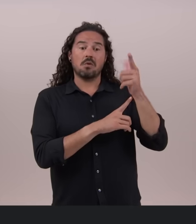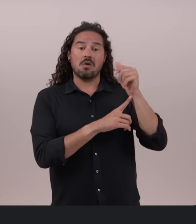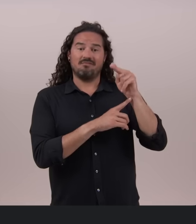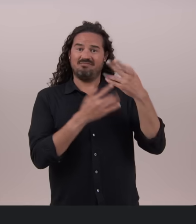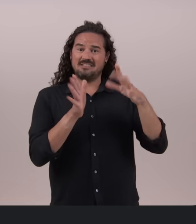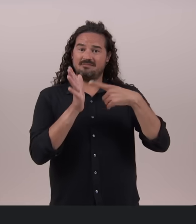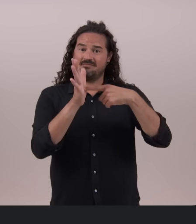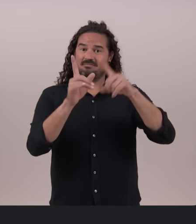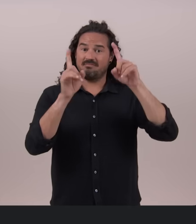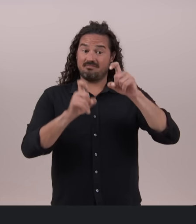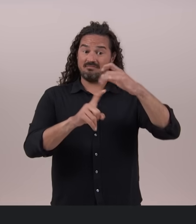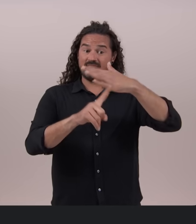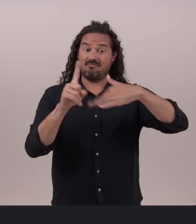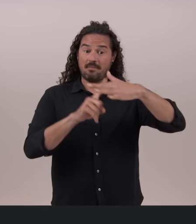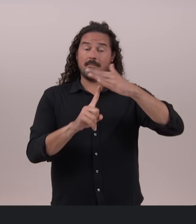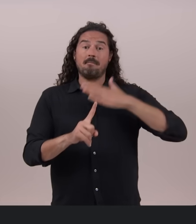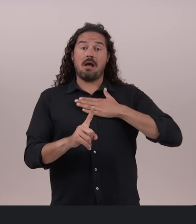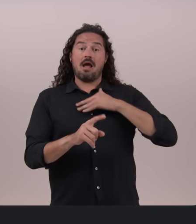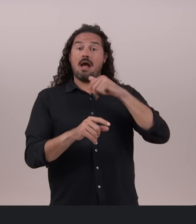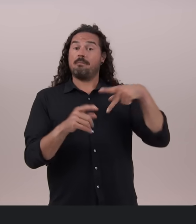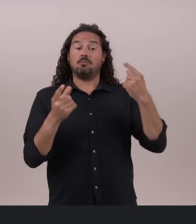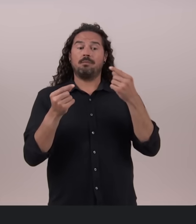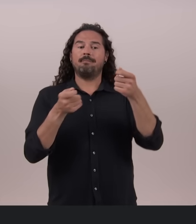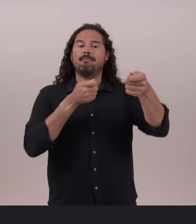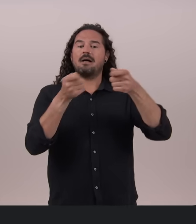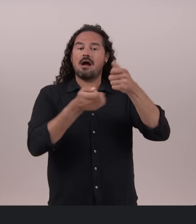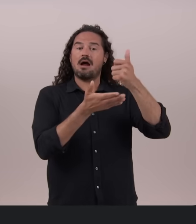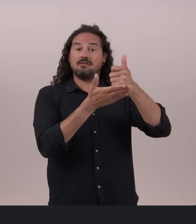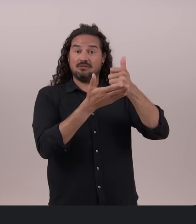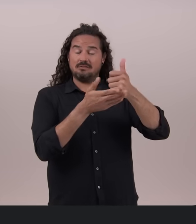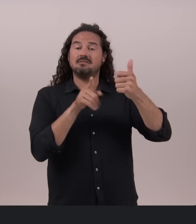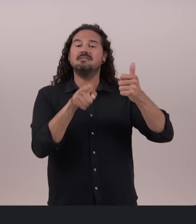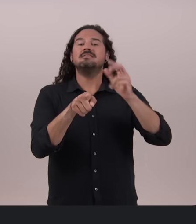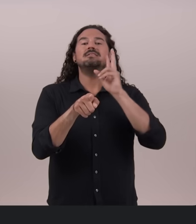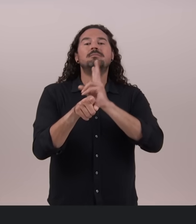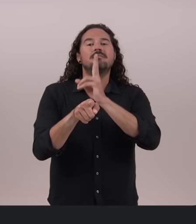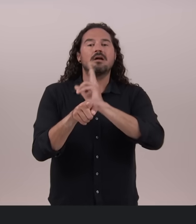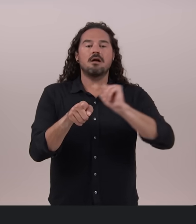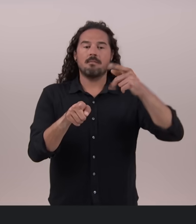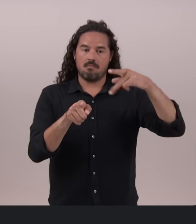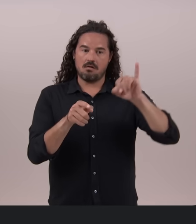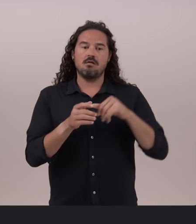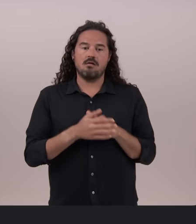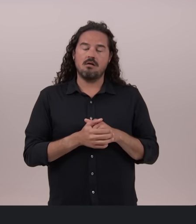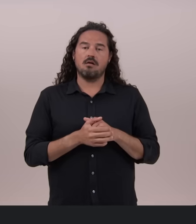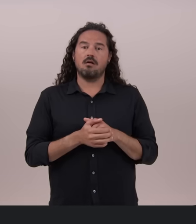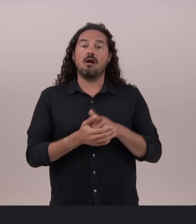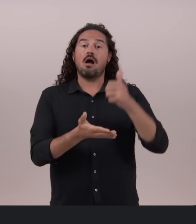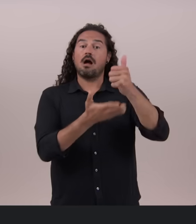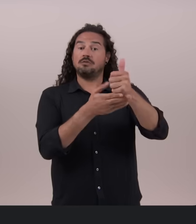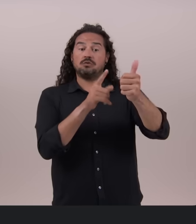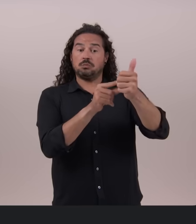my app is calling a managed agent on the Gemini API. The agent spins up in a sandbox environment,